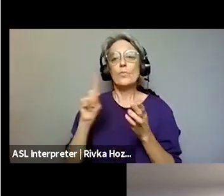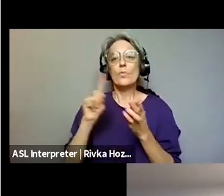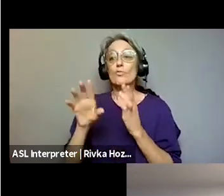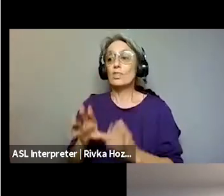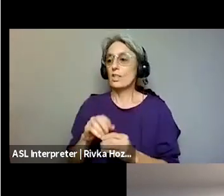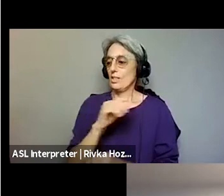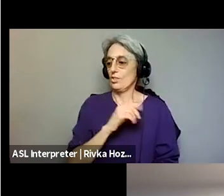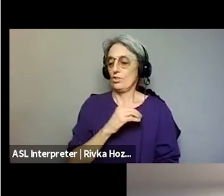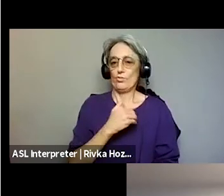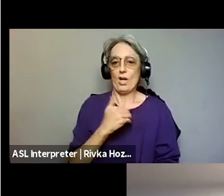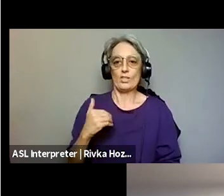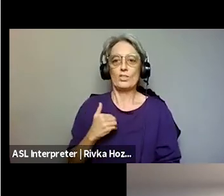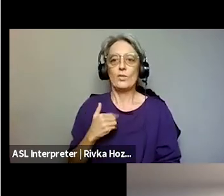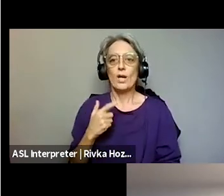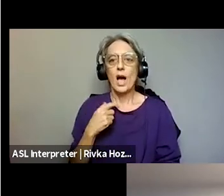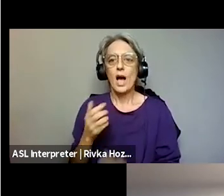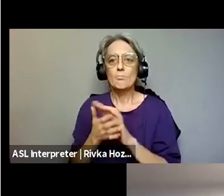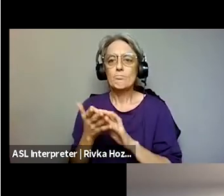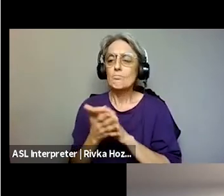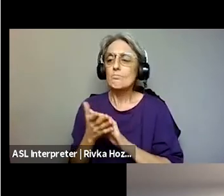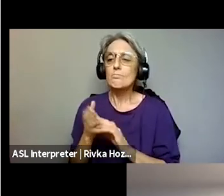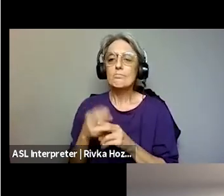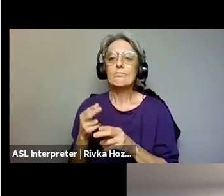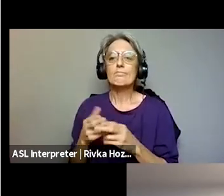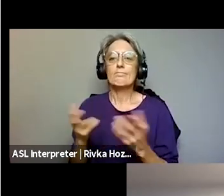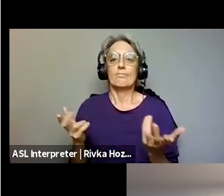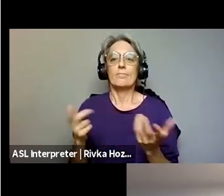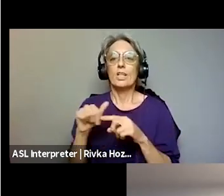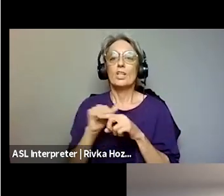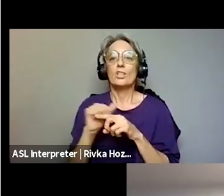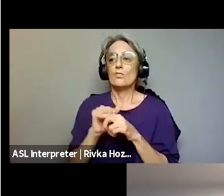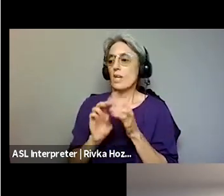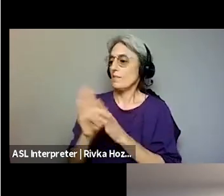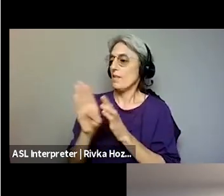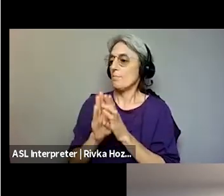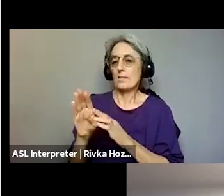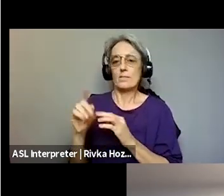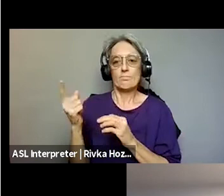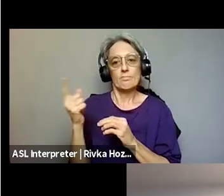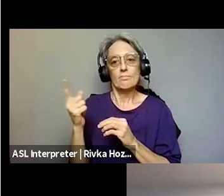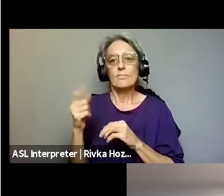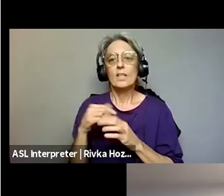Kaplan, who trains developmental service workers who is developing a program to train people who